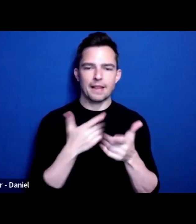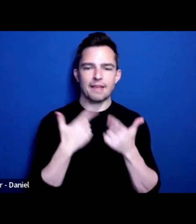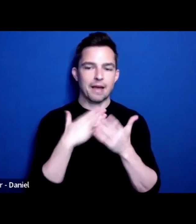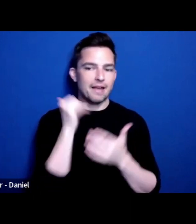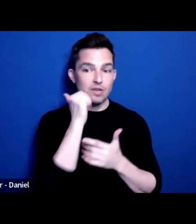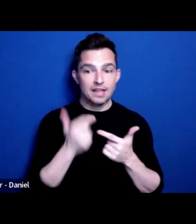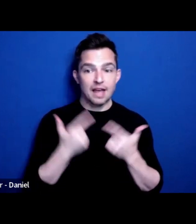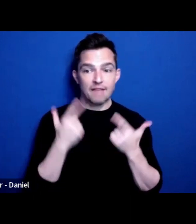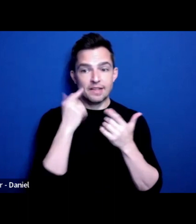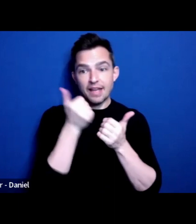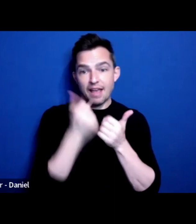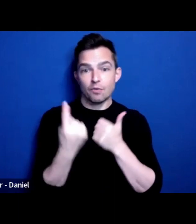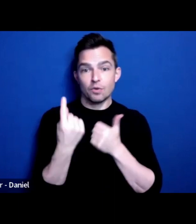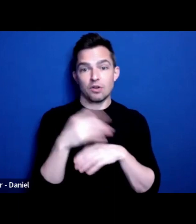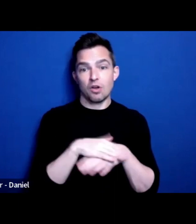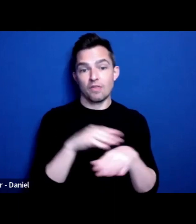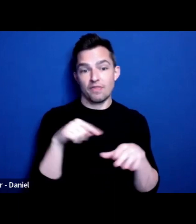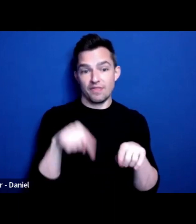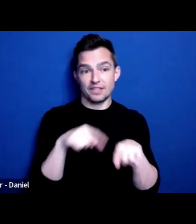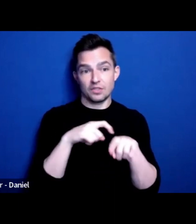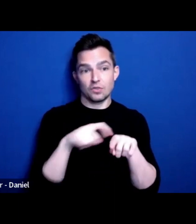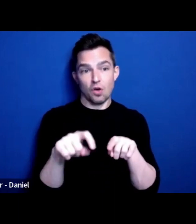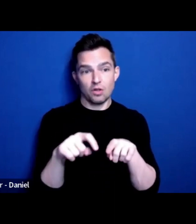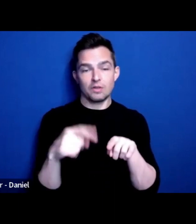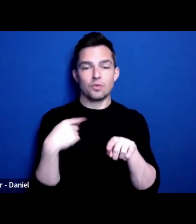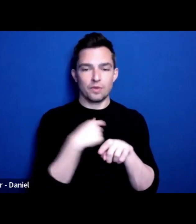single one of us on this call have been peer supporters at one